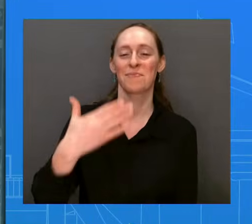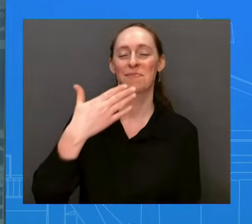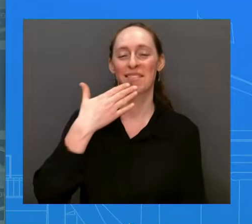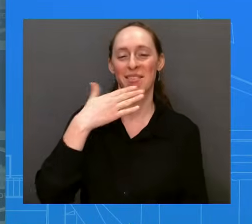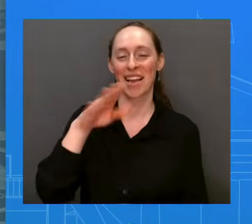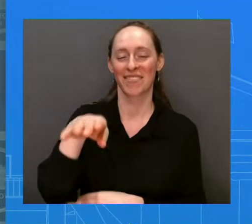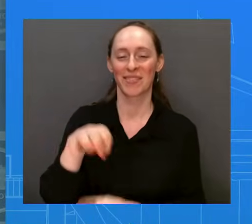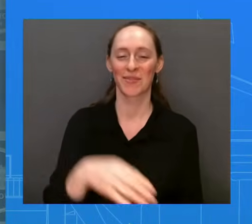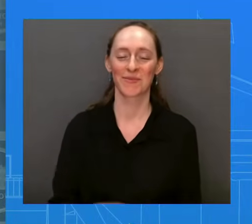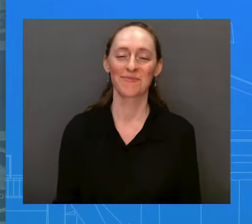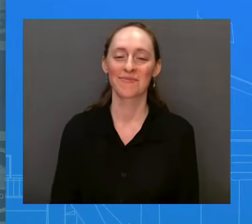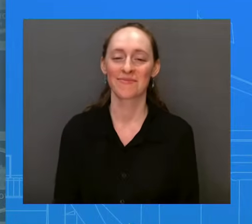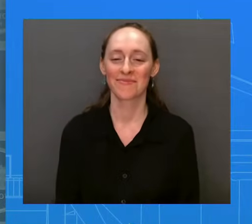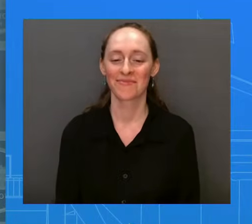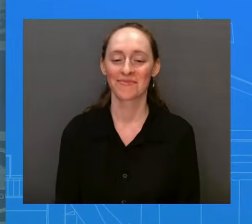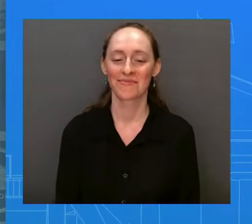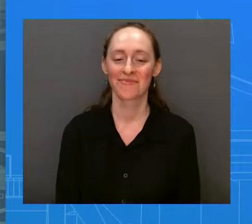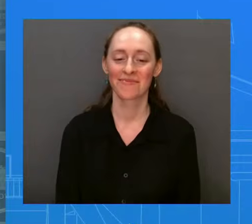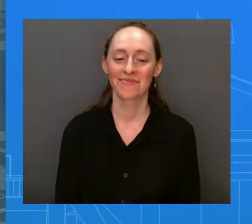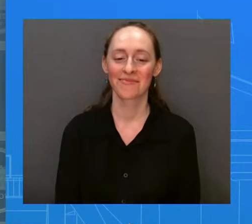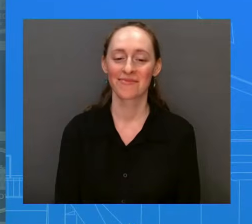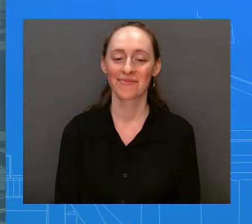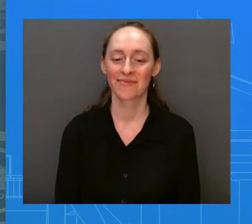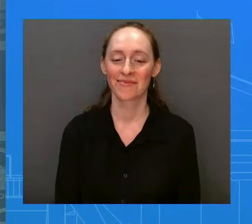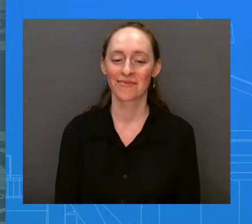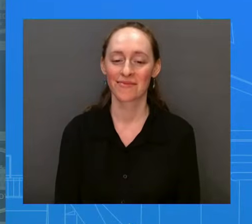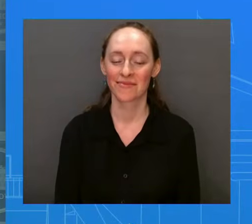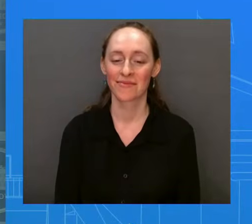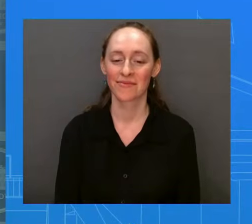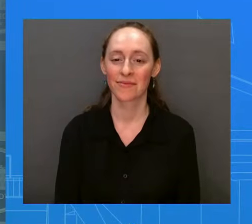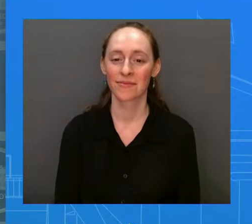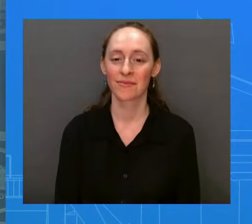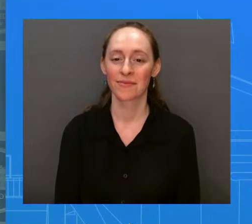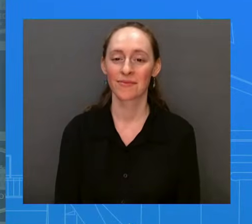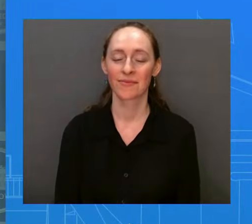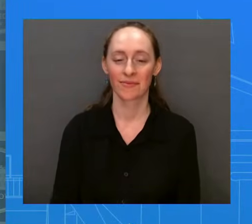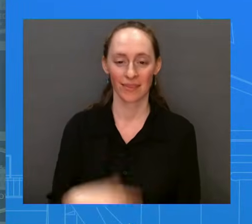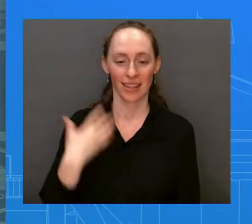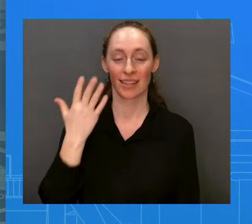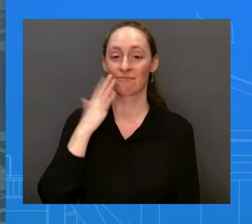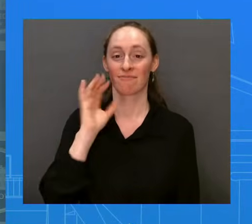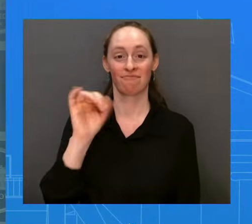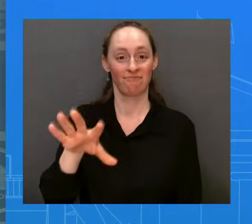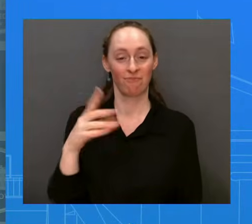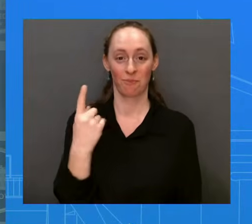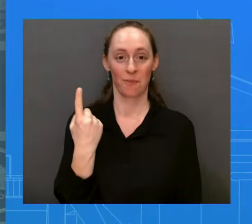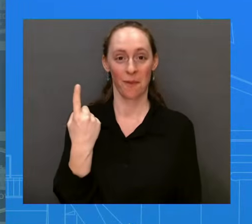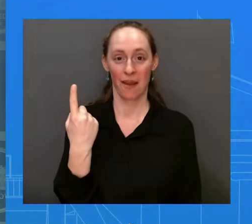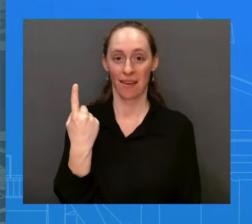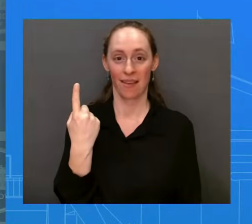Okay, just have one thing at the top to get us started. President Biden has made clear that the United States